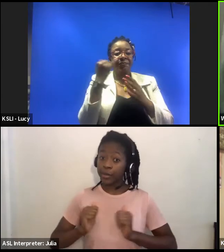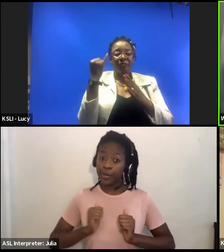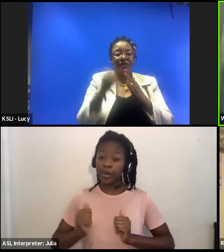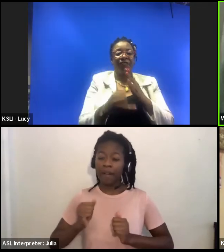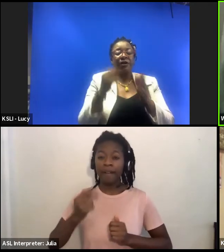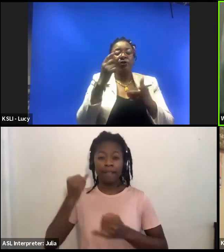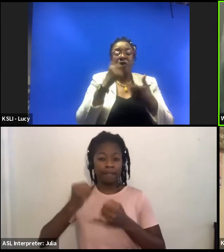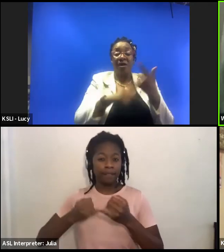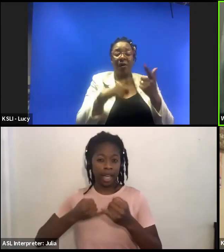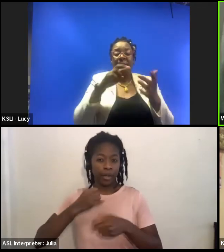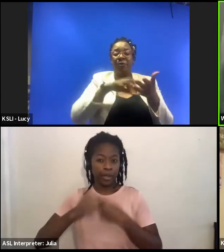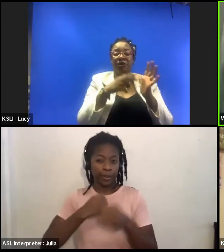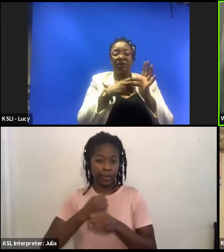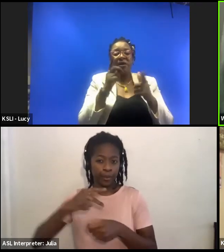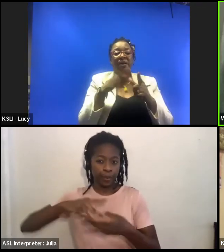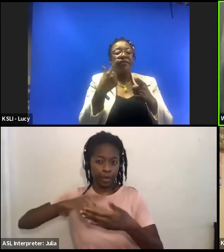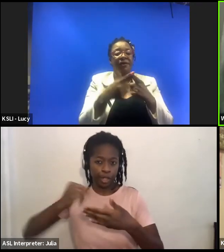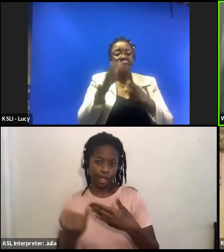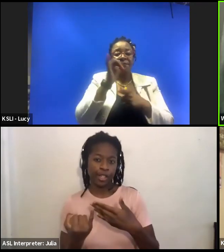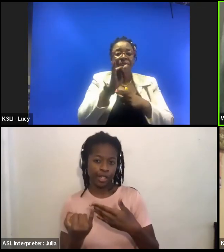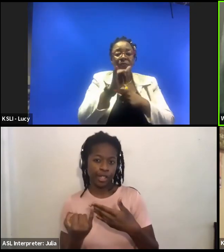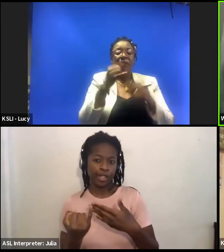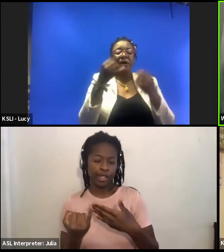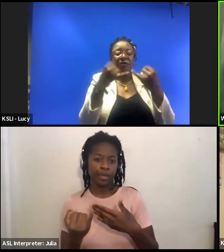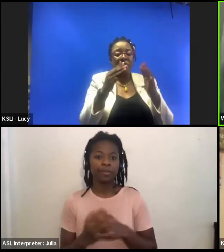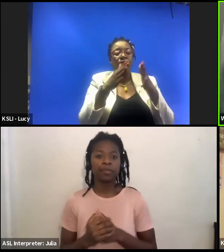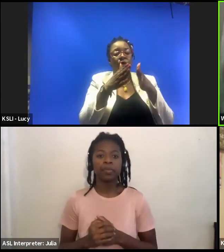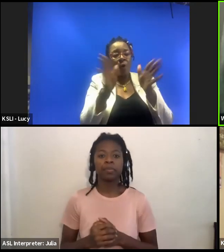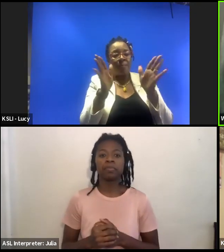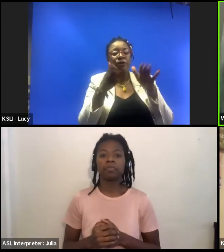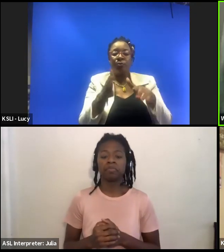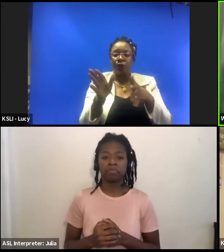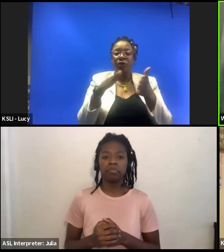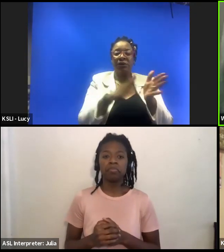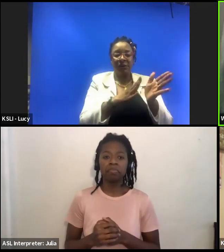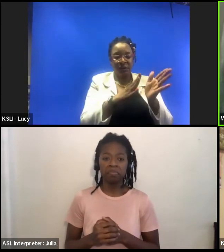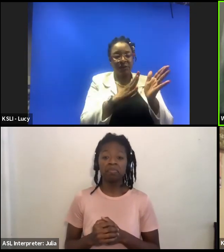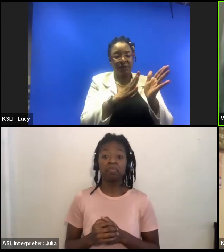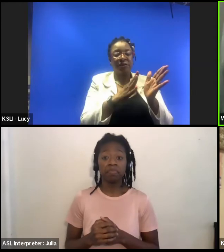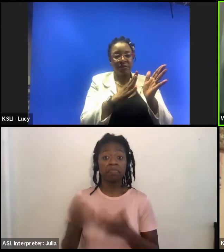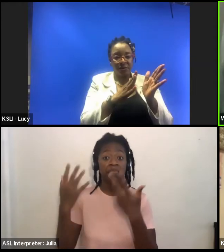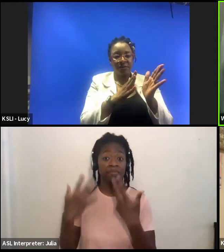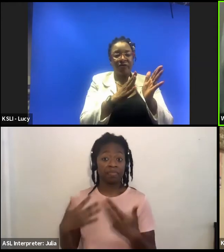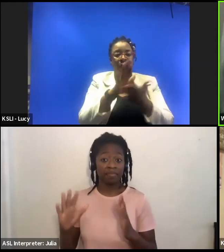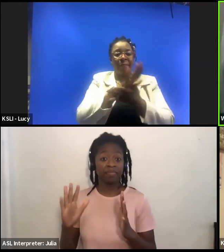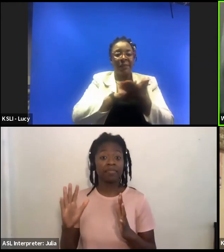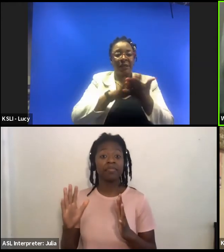And then that opened doors for places like the theater company that I worked with.